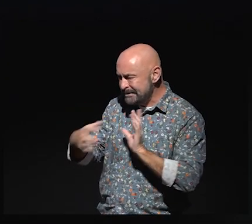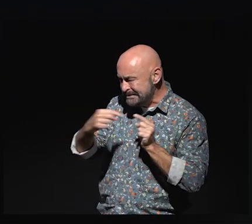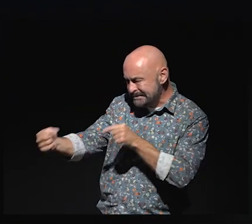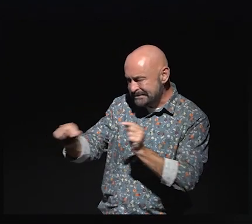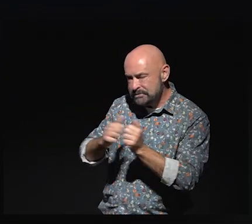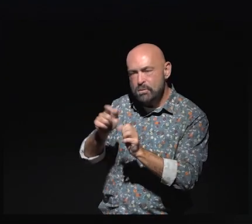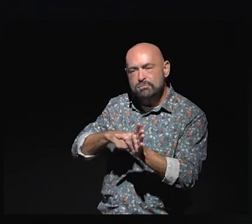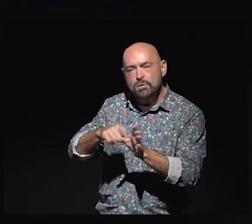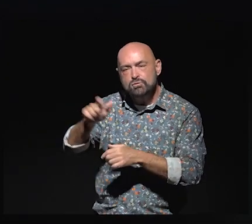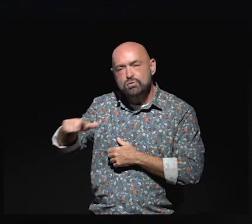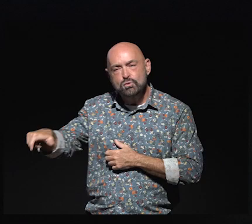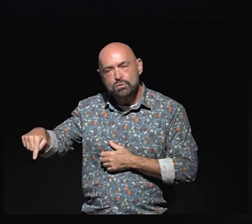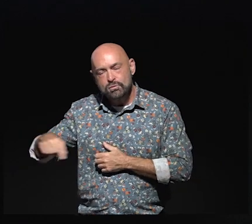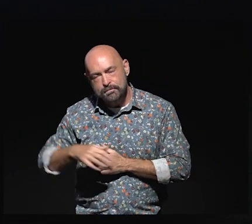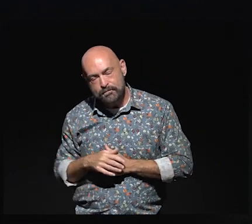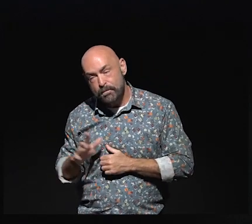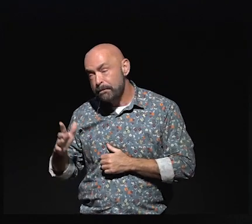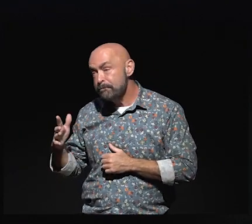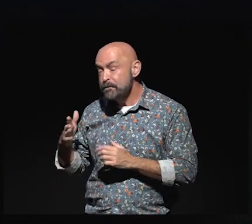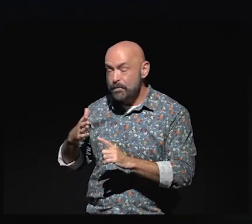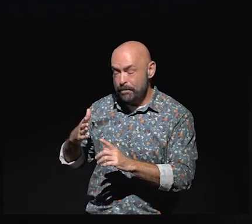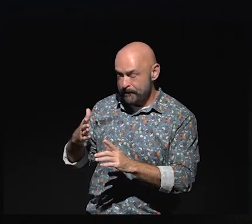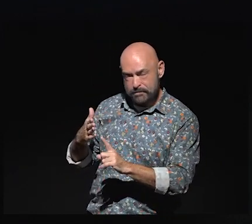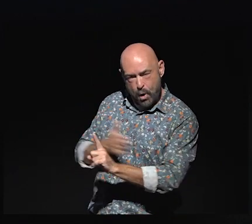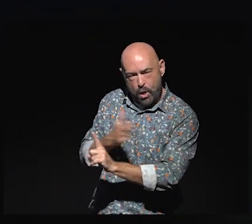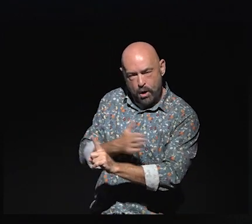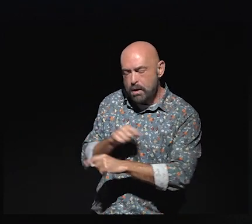But very early on, he showed,